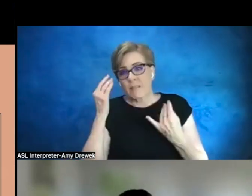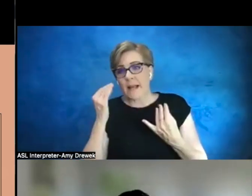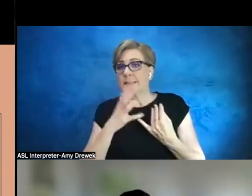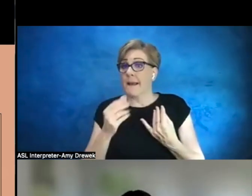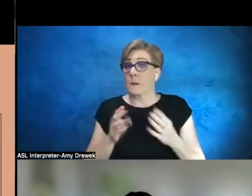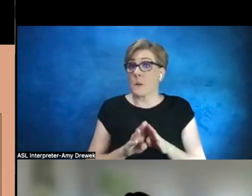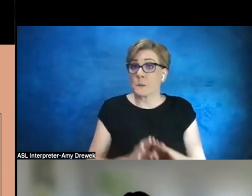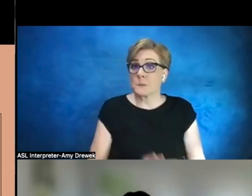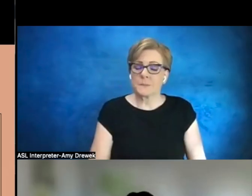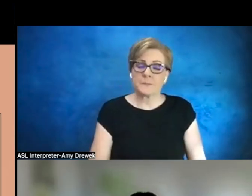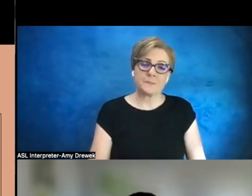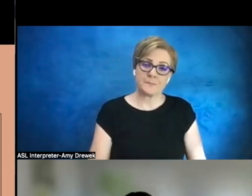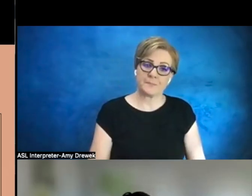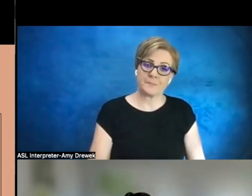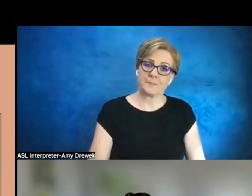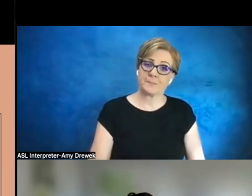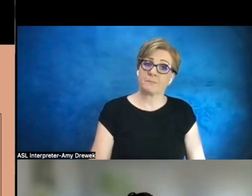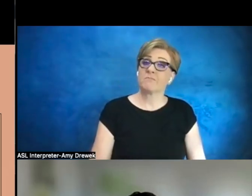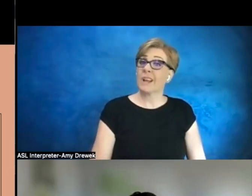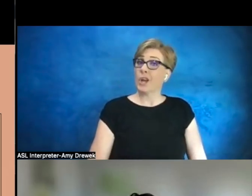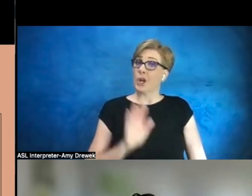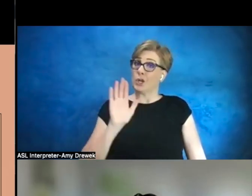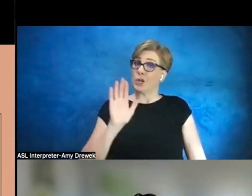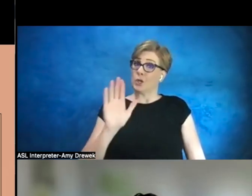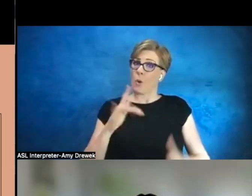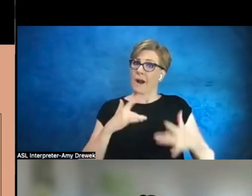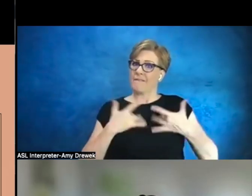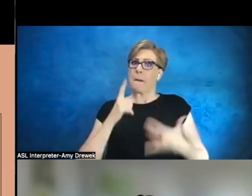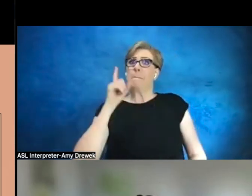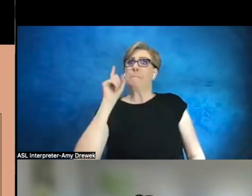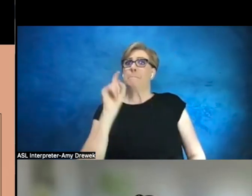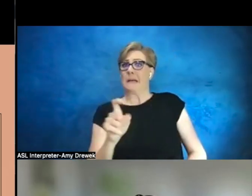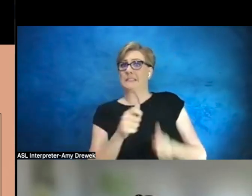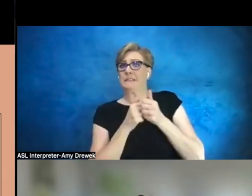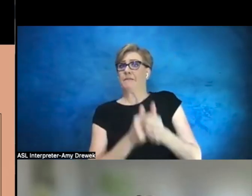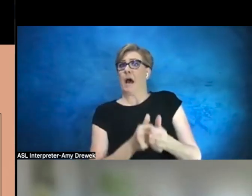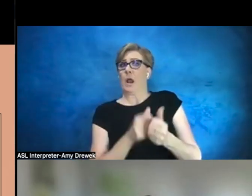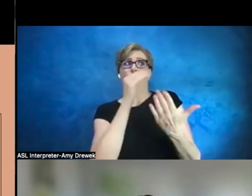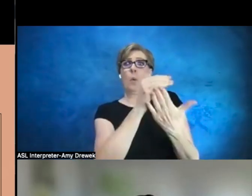Your event does not need to look like this exactly. There is, again,